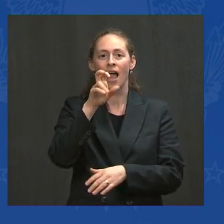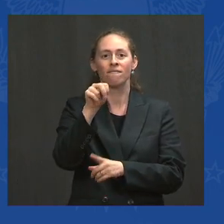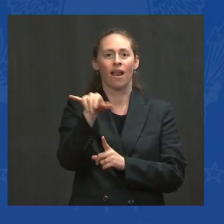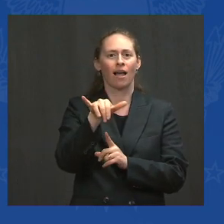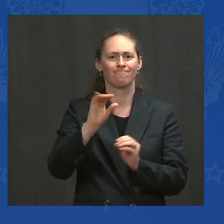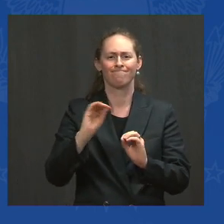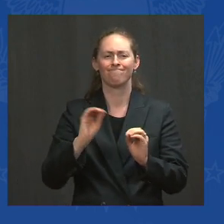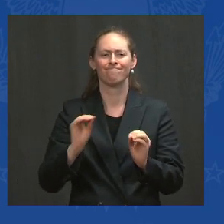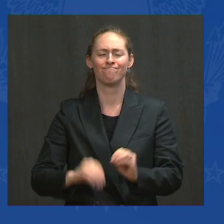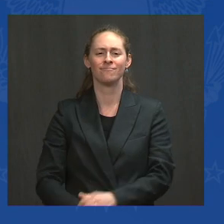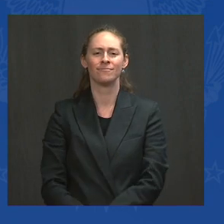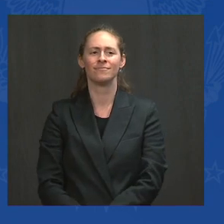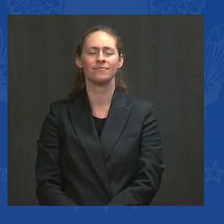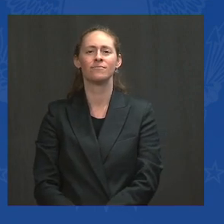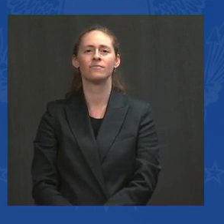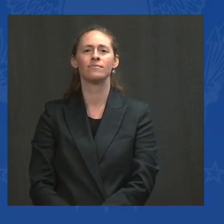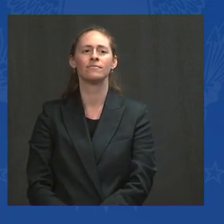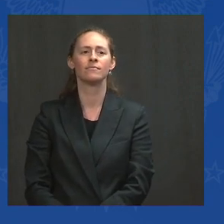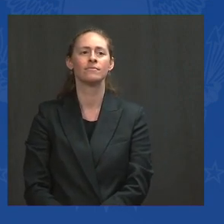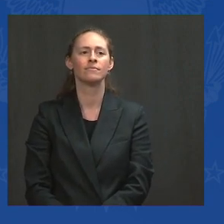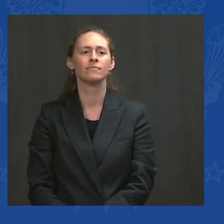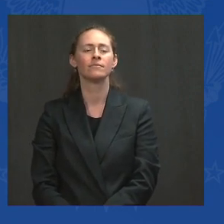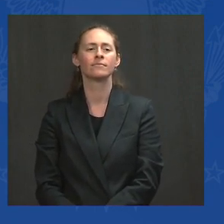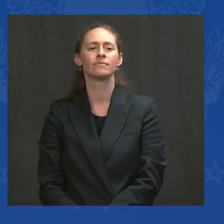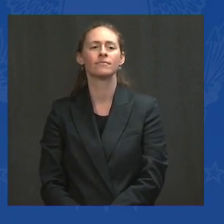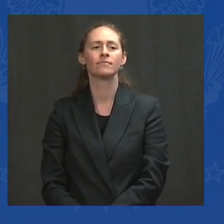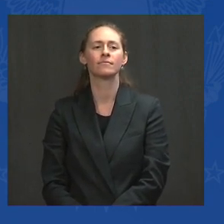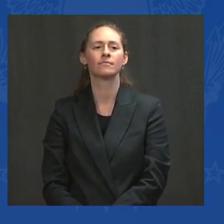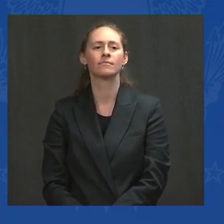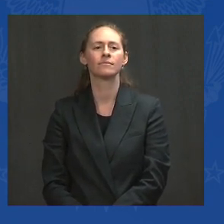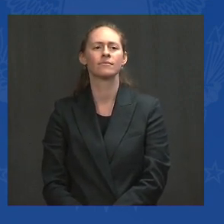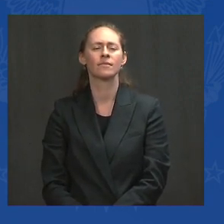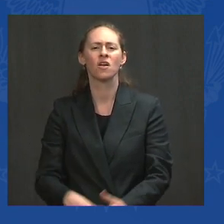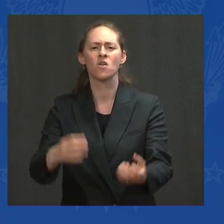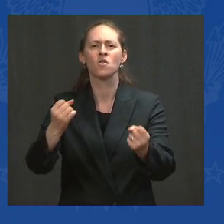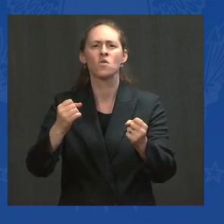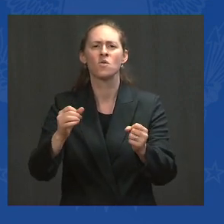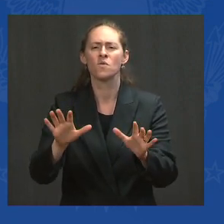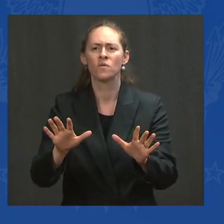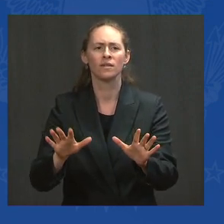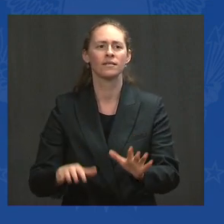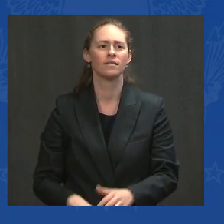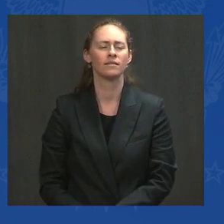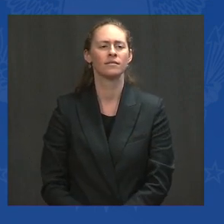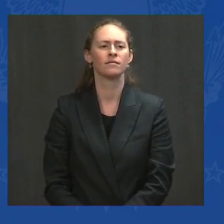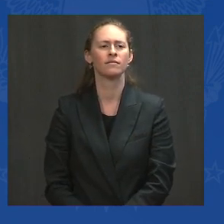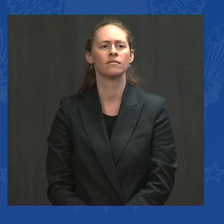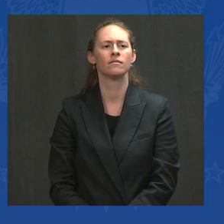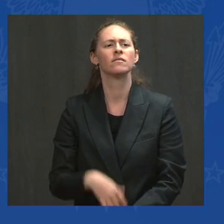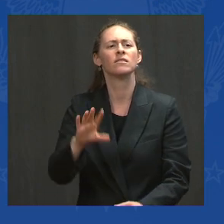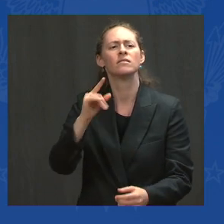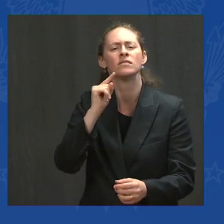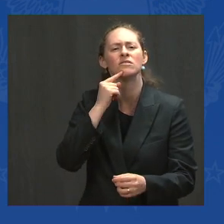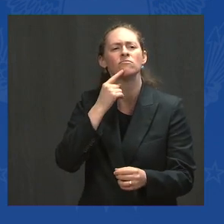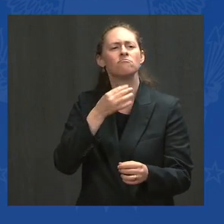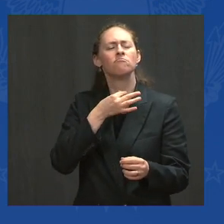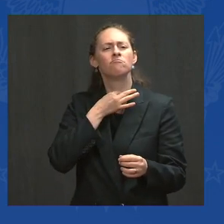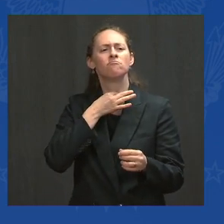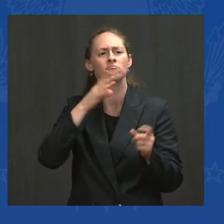The Press: Mr. President, can I -- The President: I'l take him and then I'll -- and then I'll go -- I'll go to the other side. Hang on a second. The Press: Mr. President, how serious was the corruption among the Afghanistan government